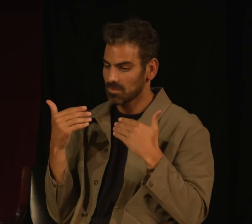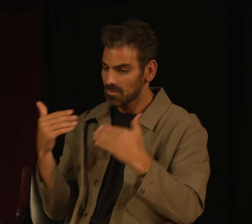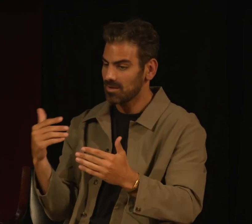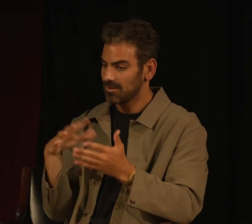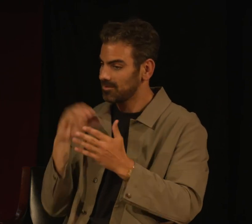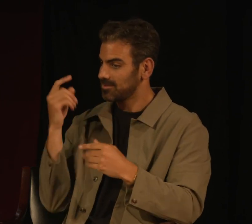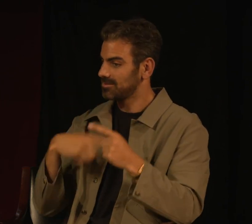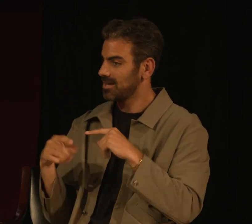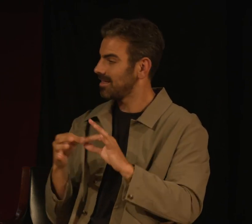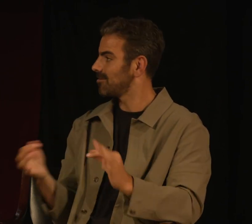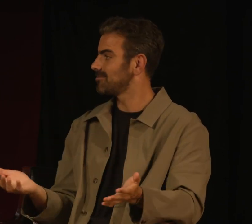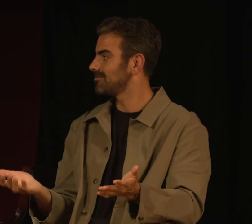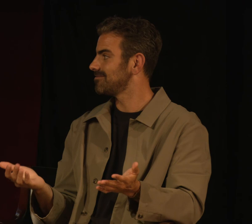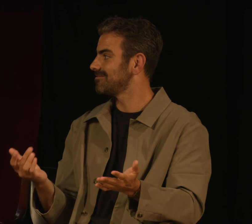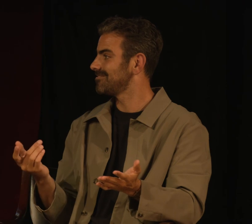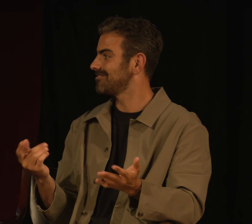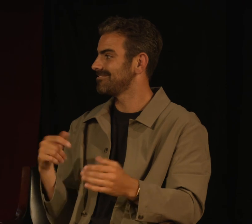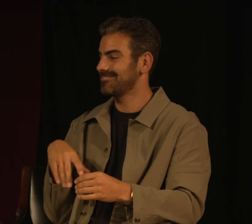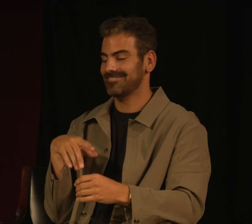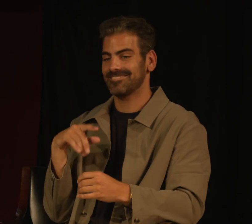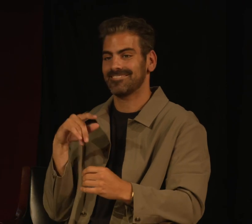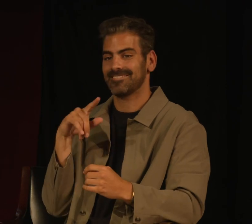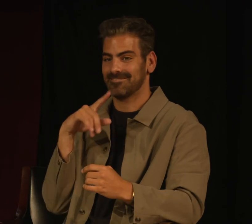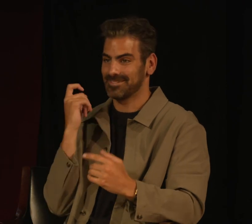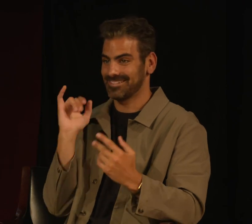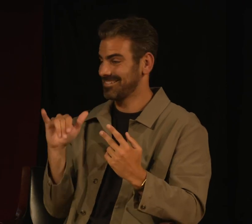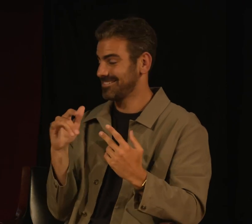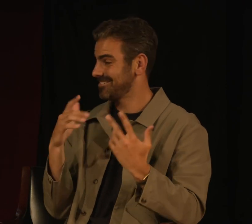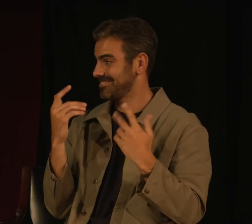I think the second thing is learn sign language,